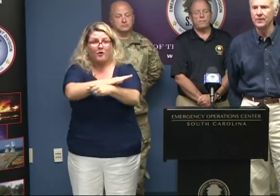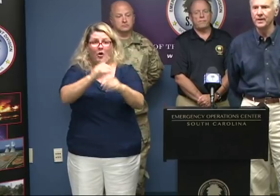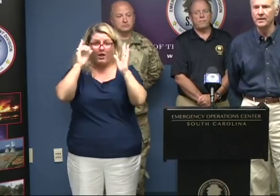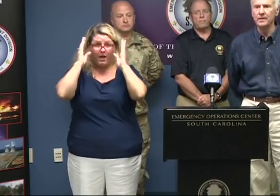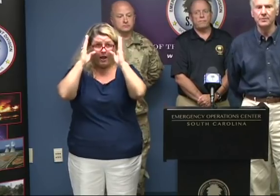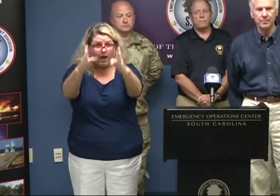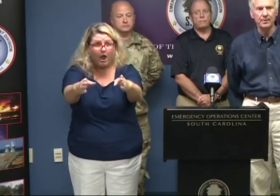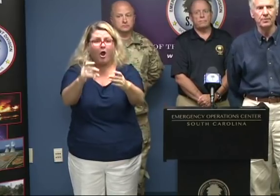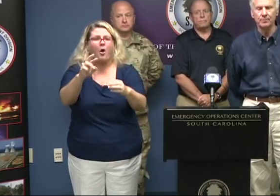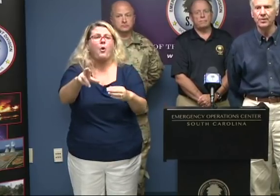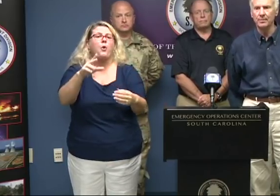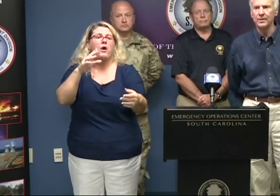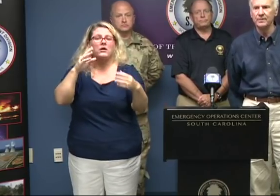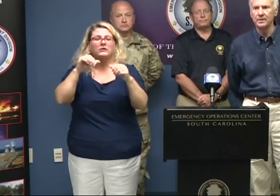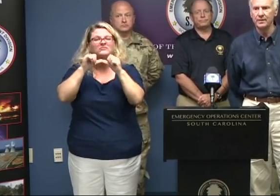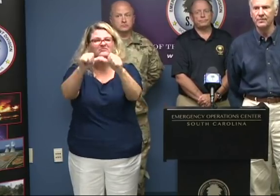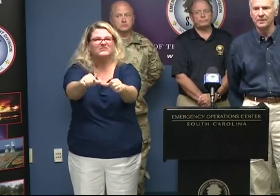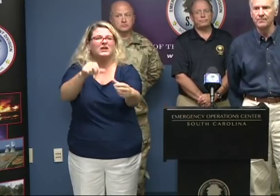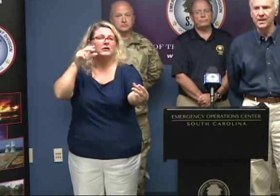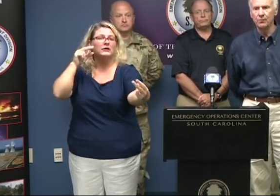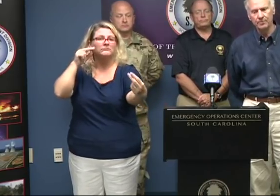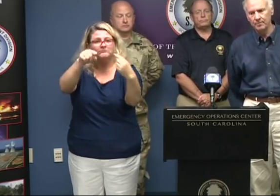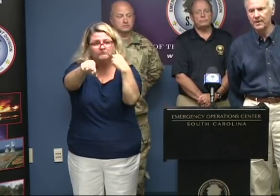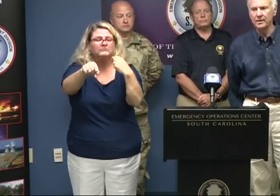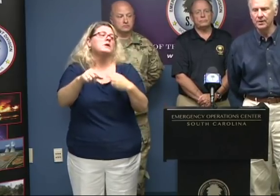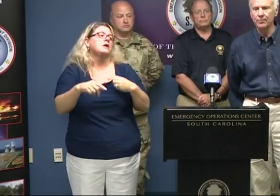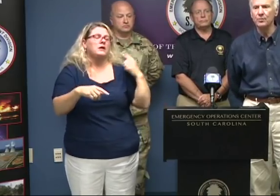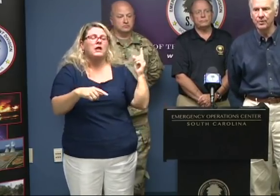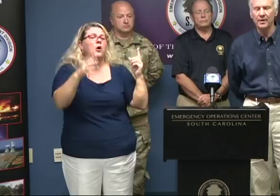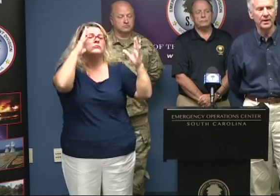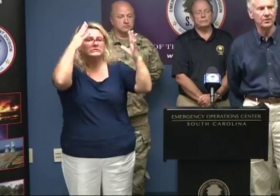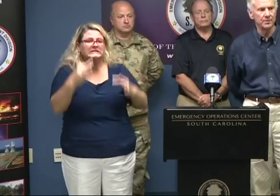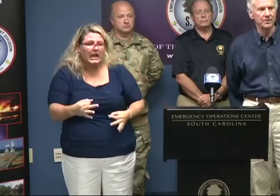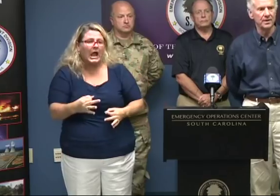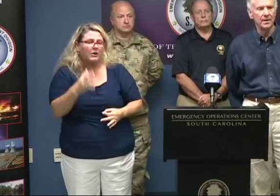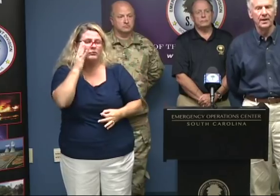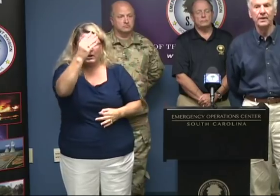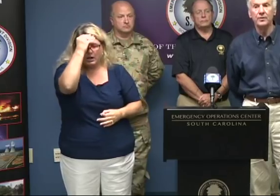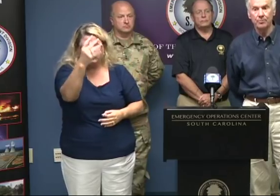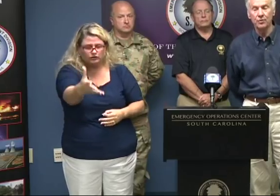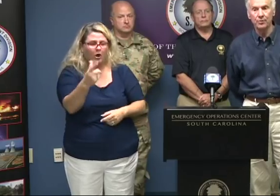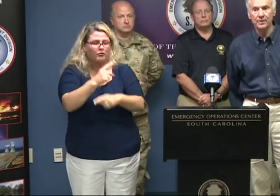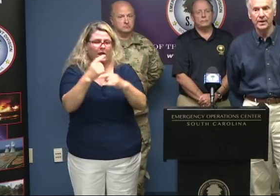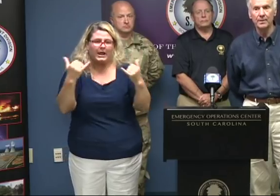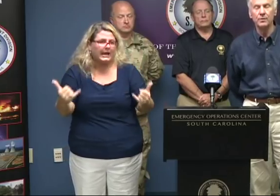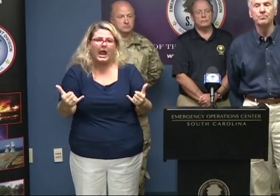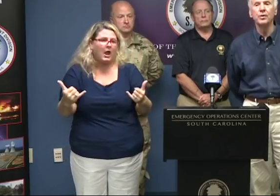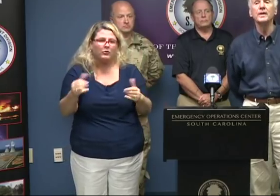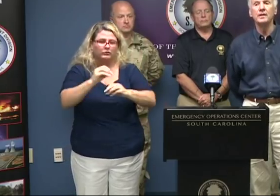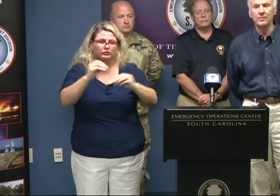on how to keep the people and the property safe. And we'll be making the appropriate announcements at the appropriate time with plenty